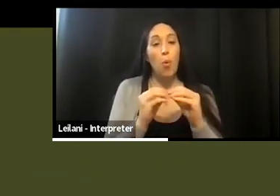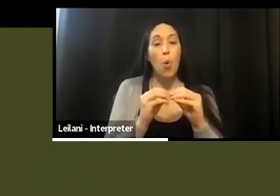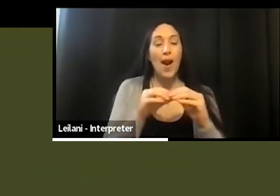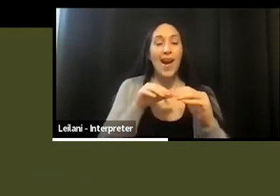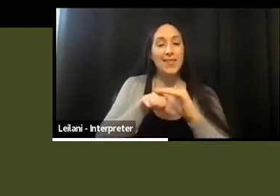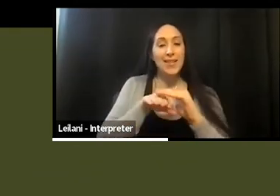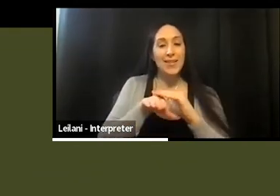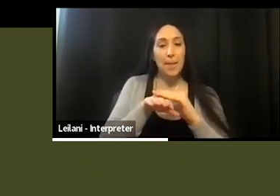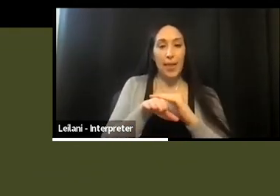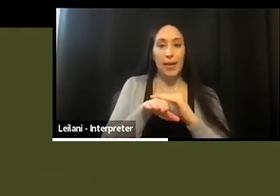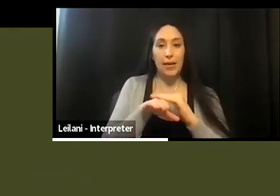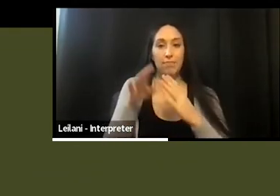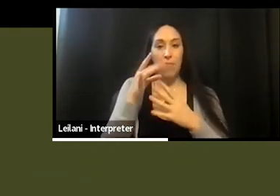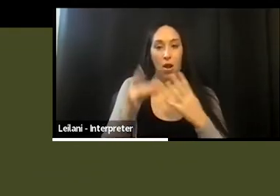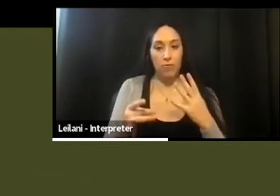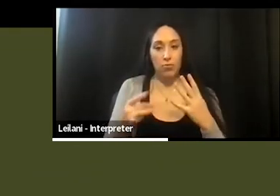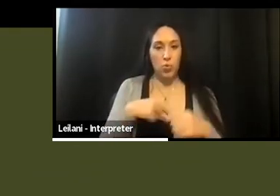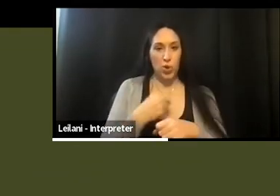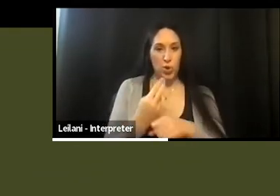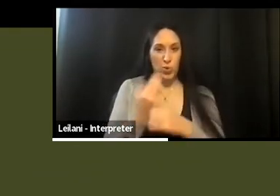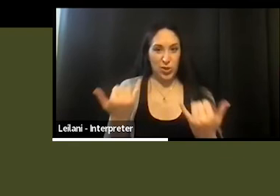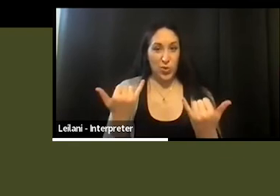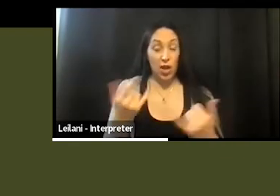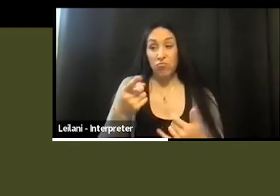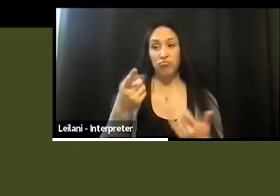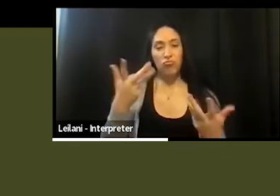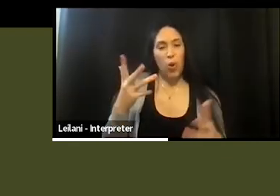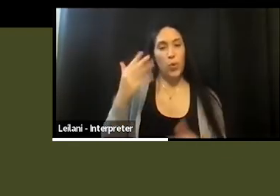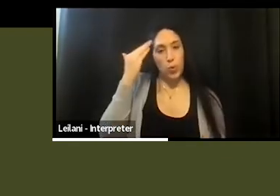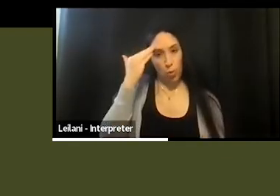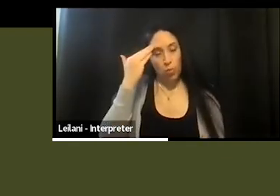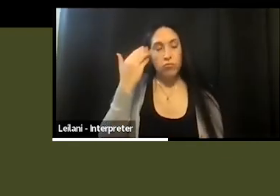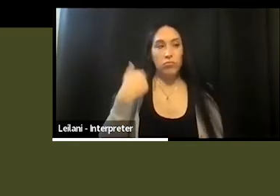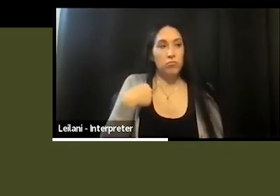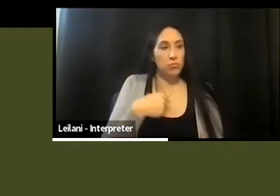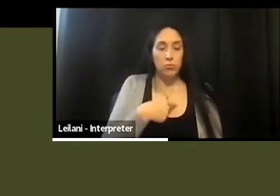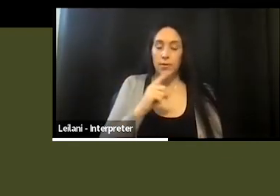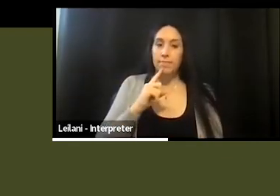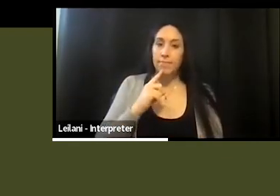for this presentation. As you've already heard, we take language equity very seriously,